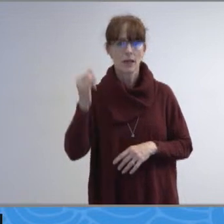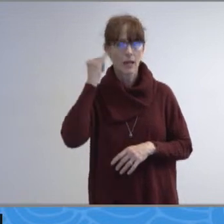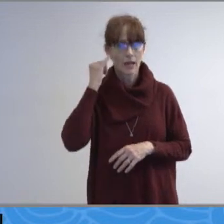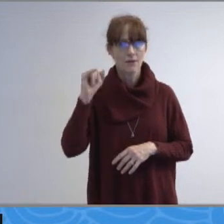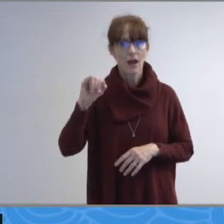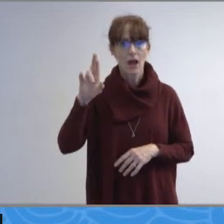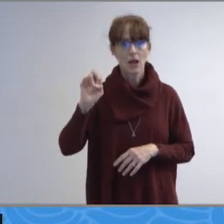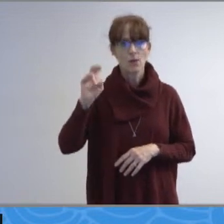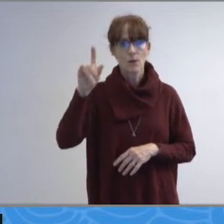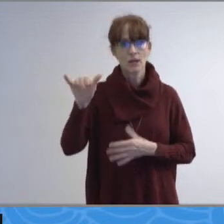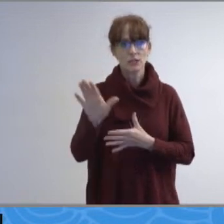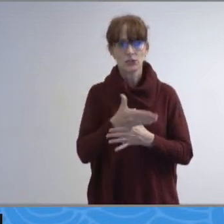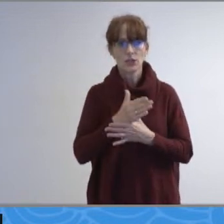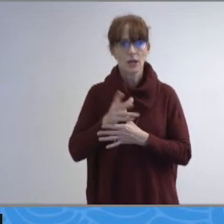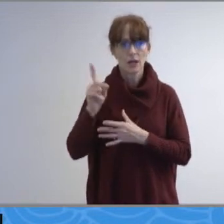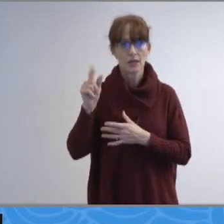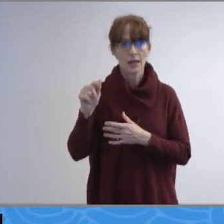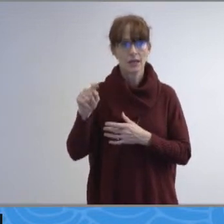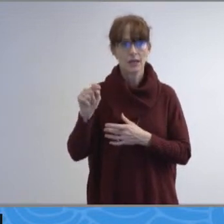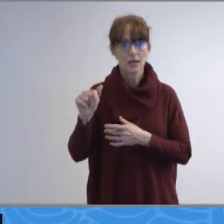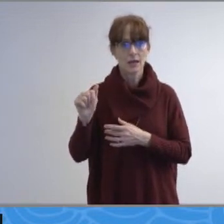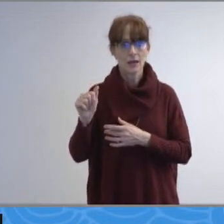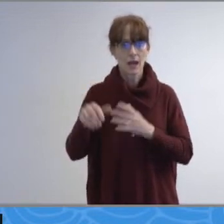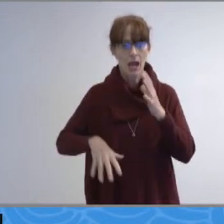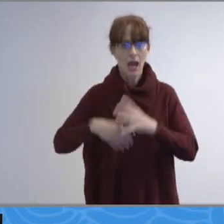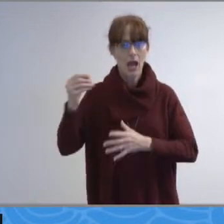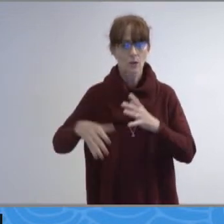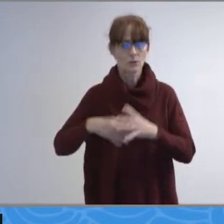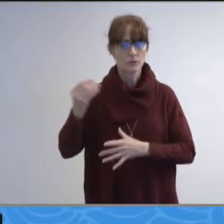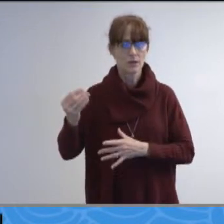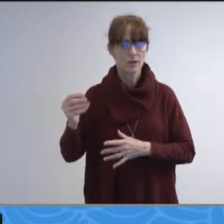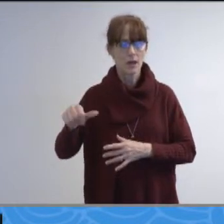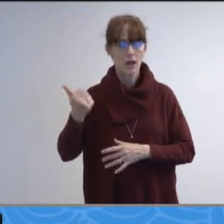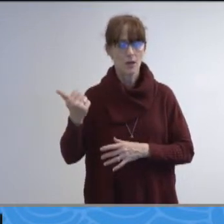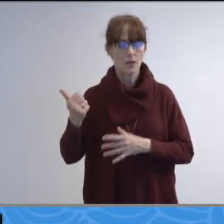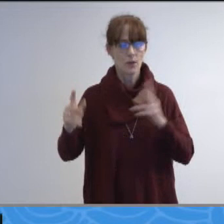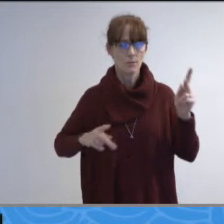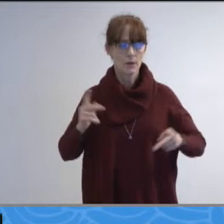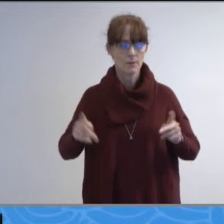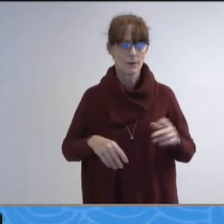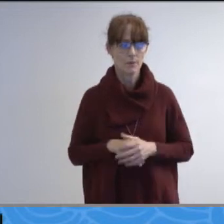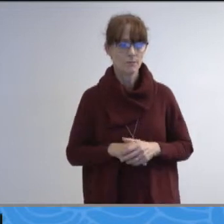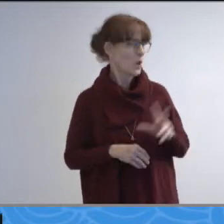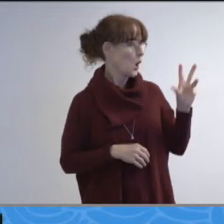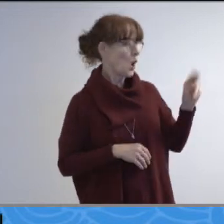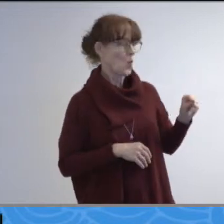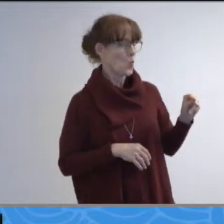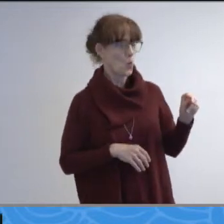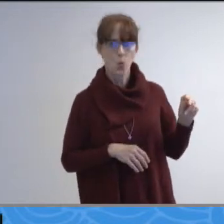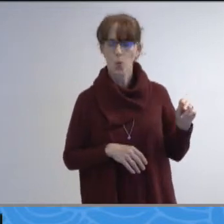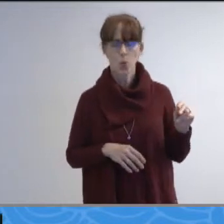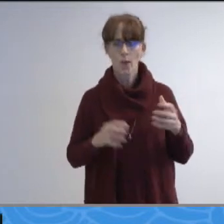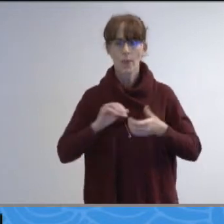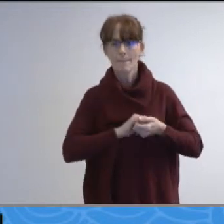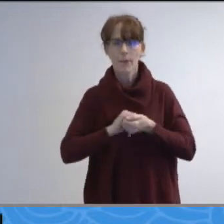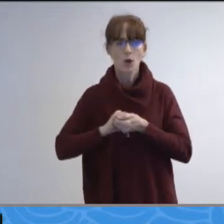shares any of the data that's collected outside with other parties? And the answer to that is no. So the partnership between i-Ready